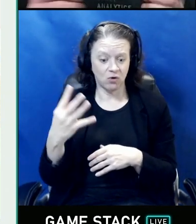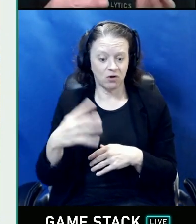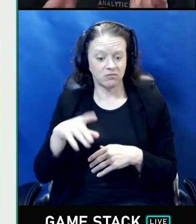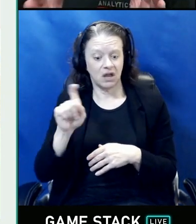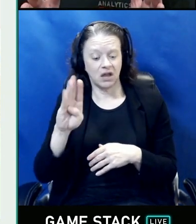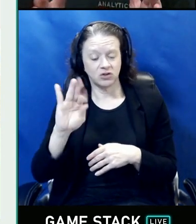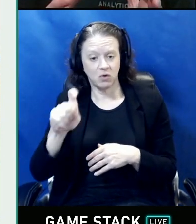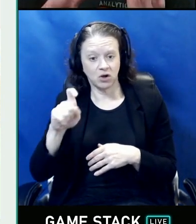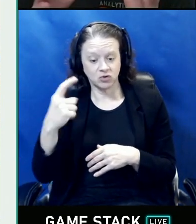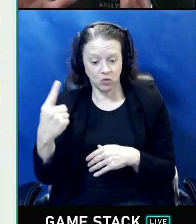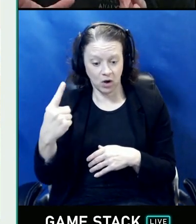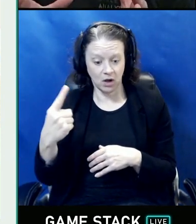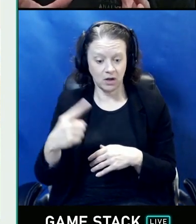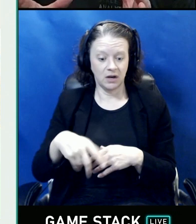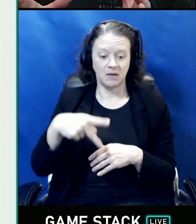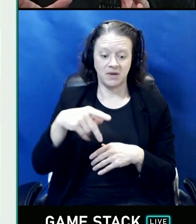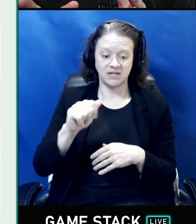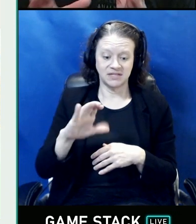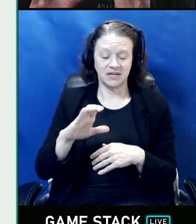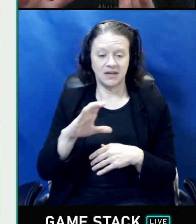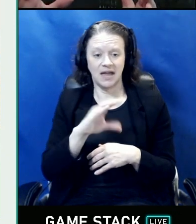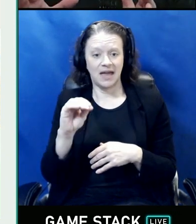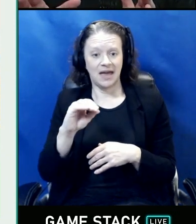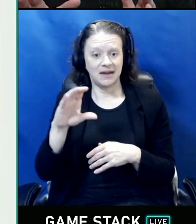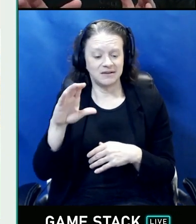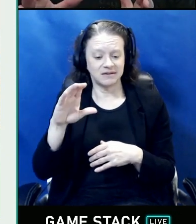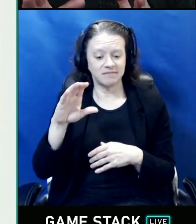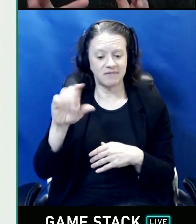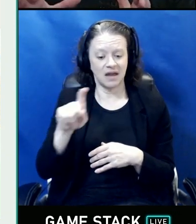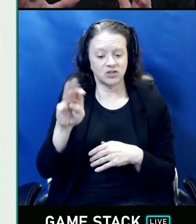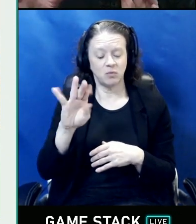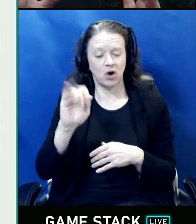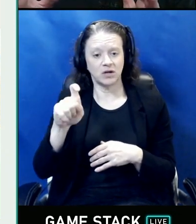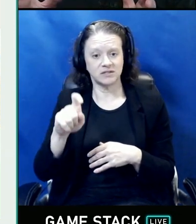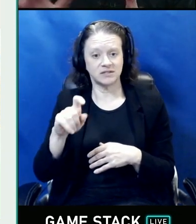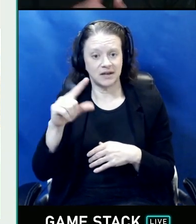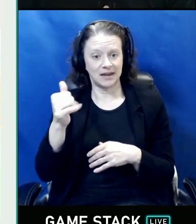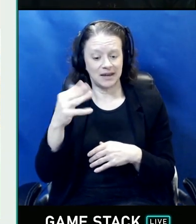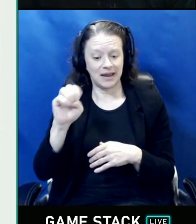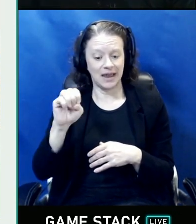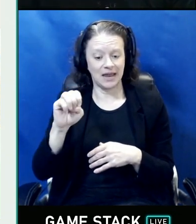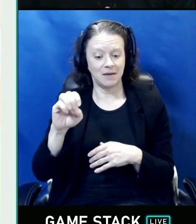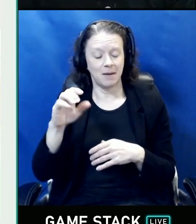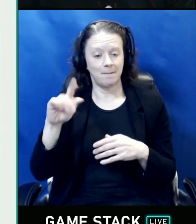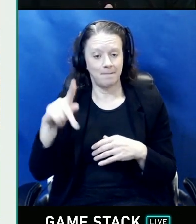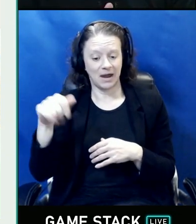And we're prepared for the PlayStation 5 and the Xbox Series S and X in the fall.